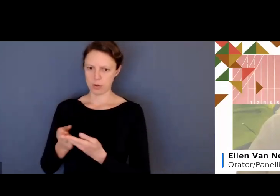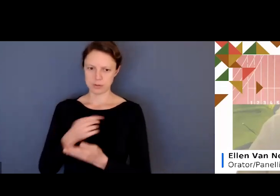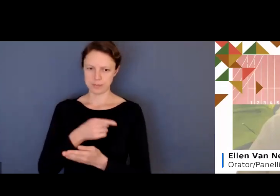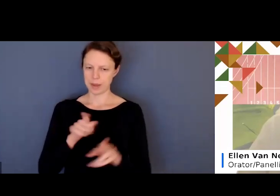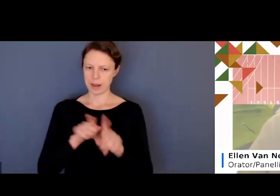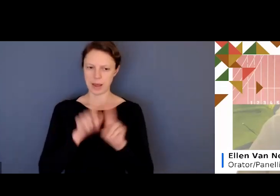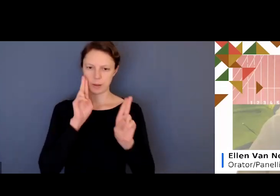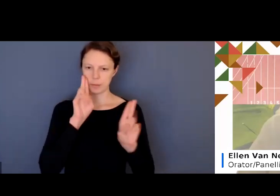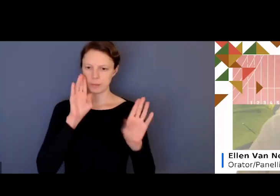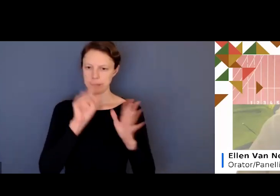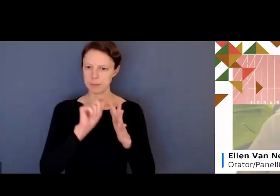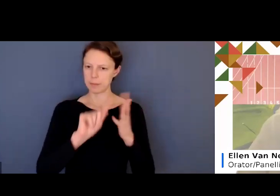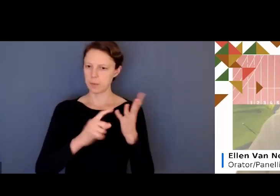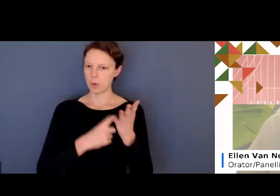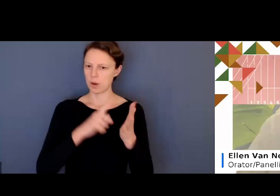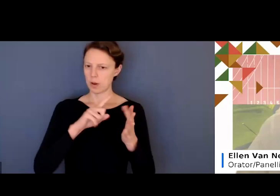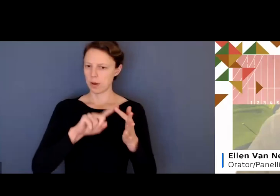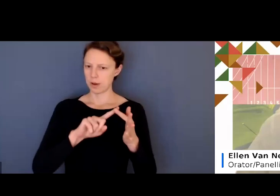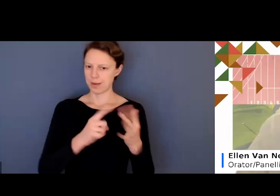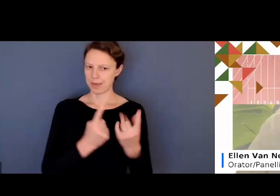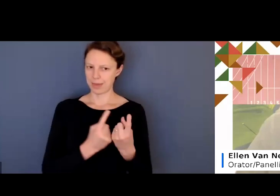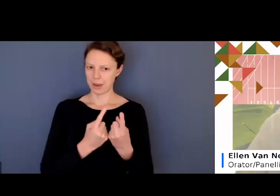to be questioned, challenged